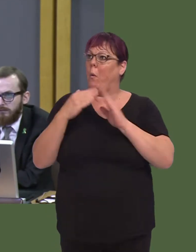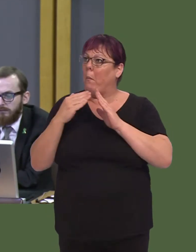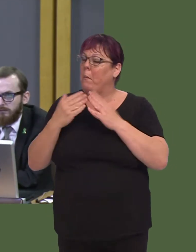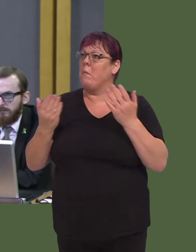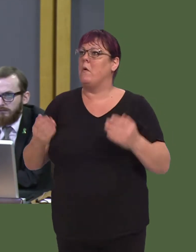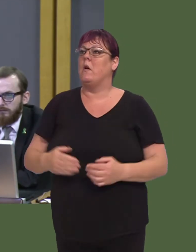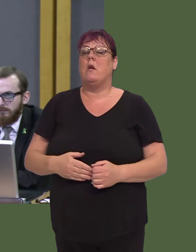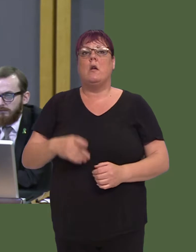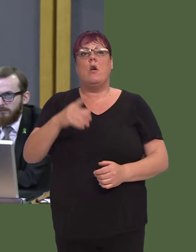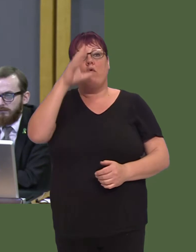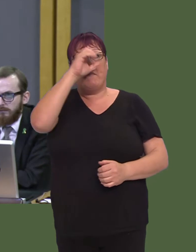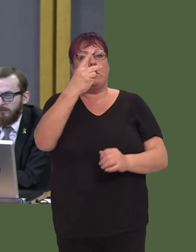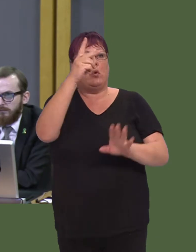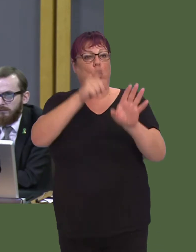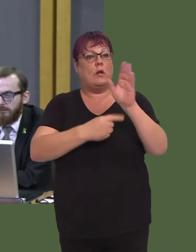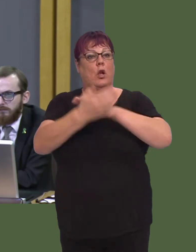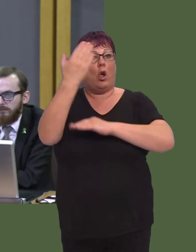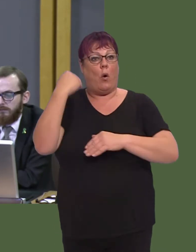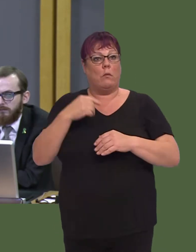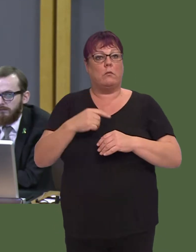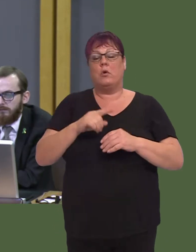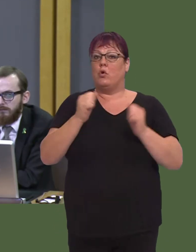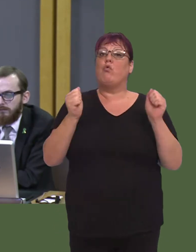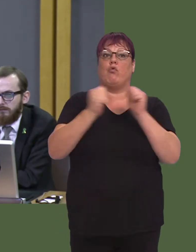Can you reaffirm the position given by the Cabinet Secretary two years ago to actually